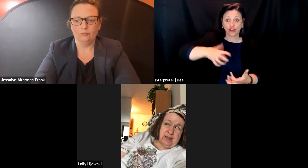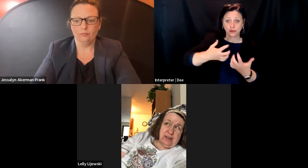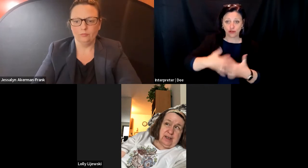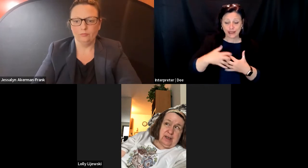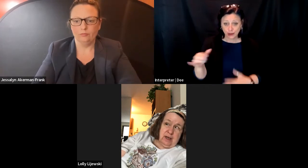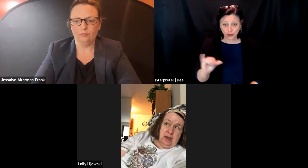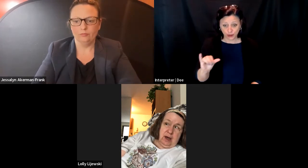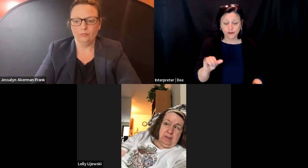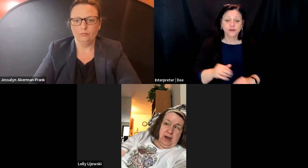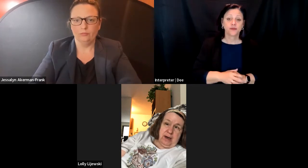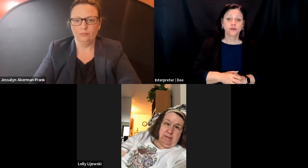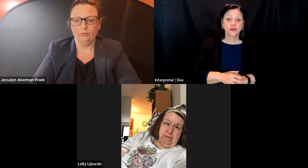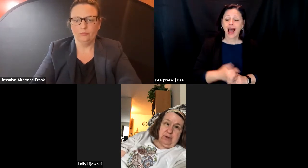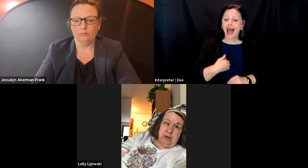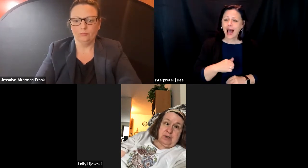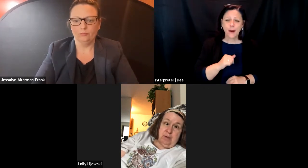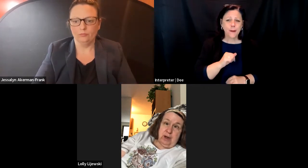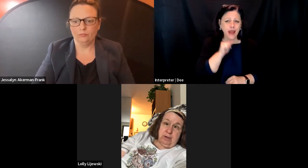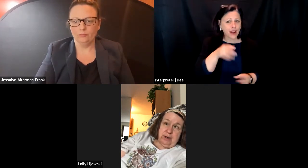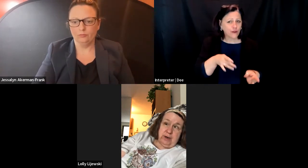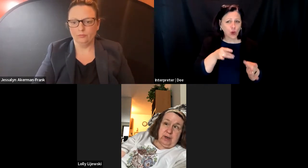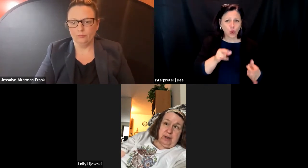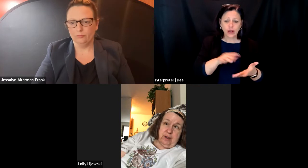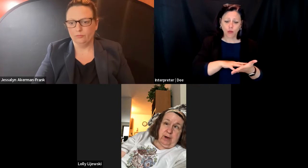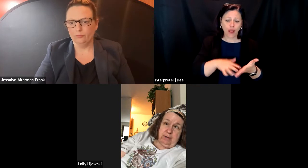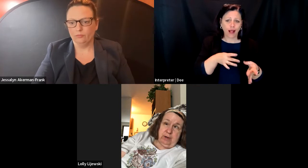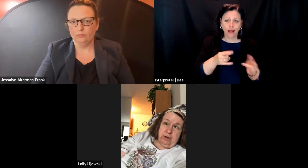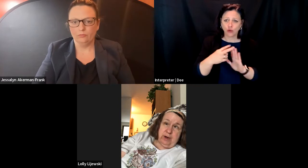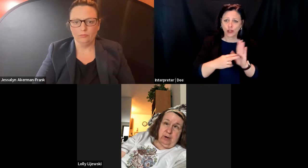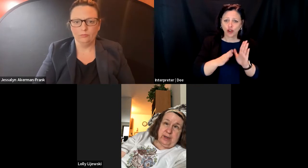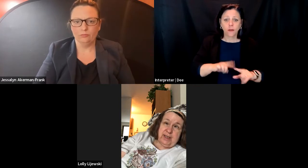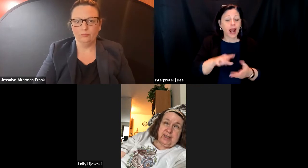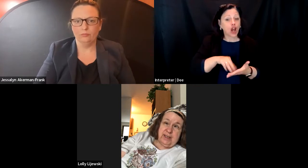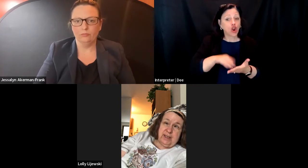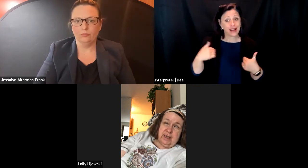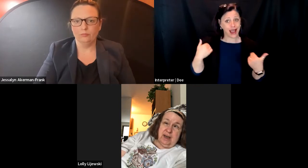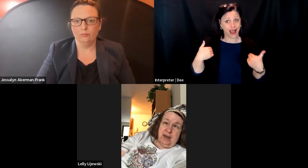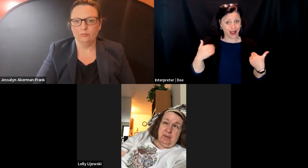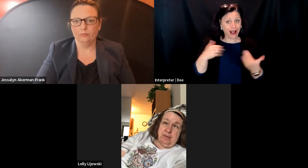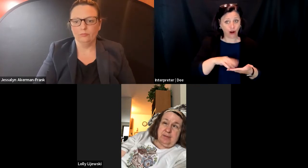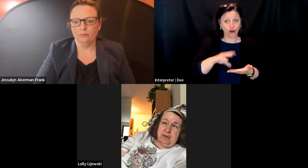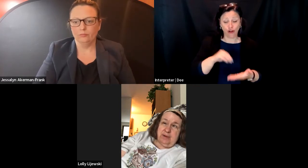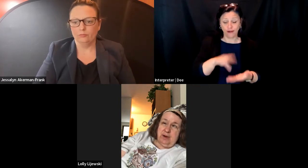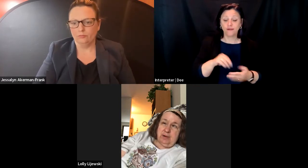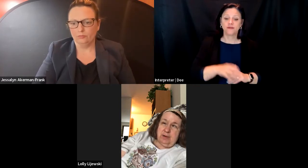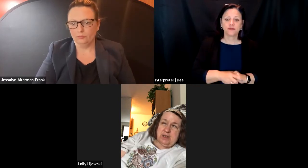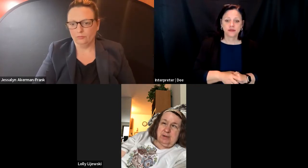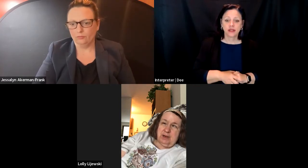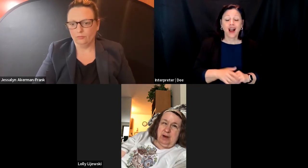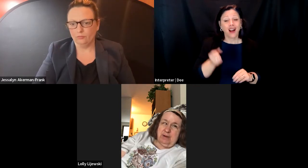I use it every day to mark things in my home to be able to, for example, use my microwave or use the washing machine, that sort of thing.